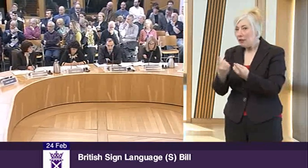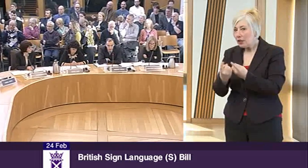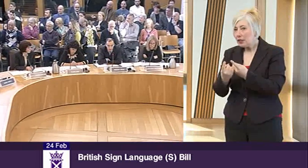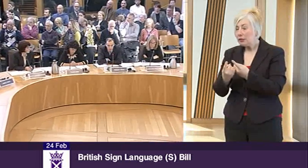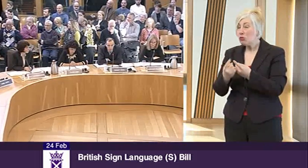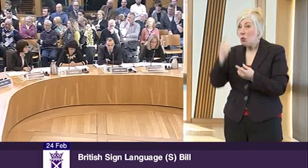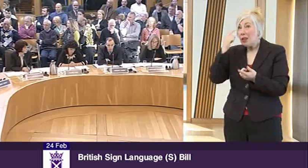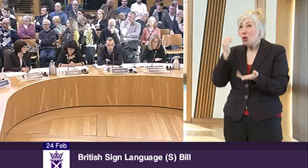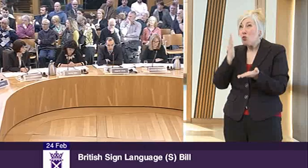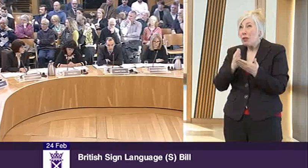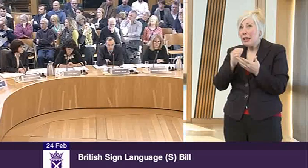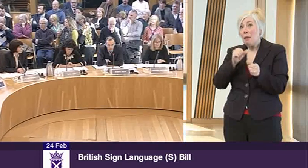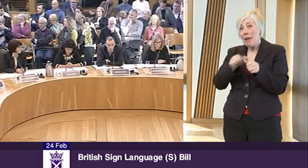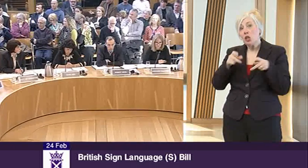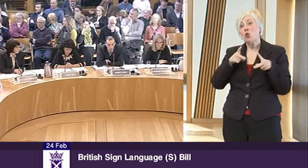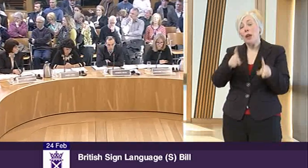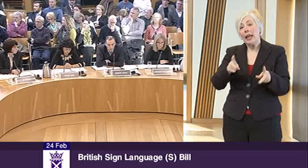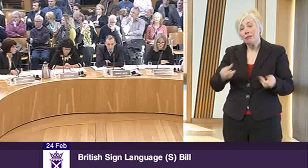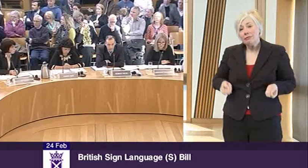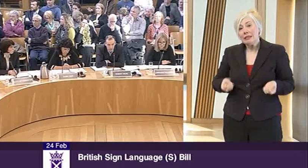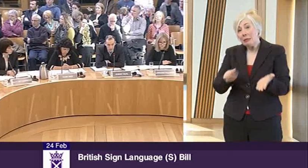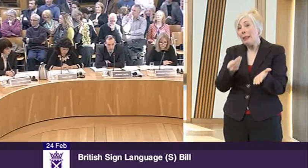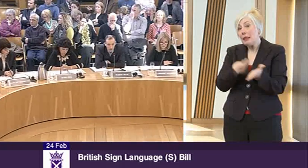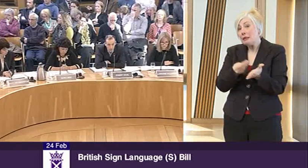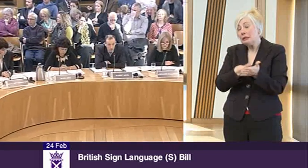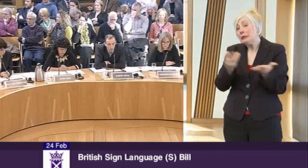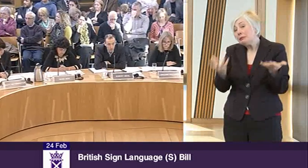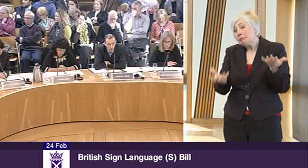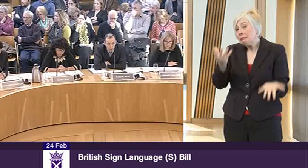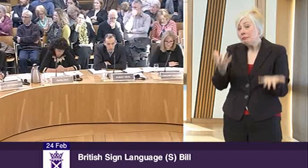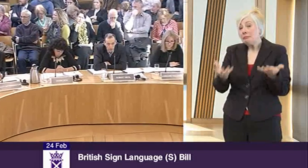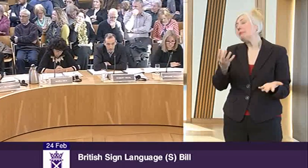be absolutely certain about what we want to do on BSL. All we are doing here is making